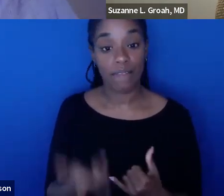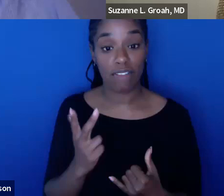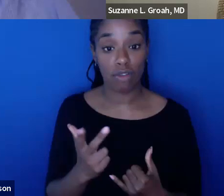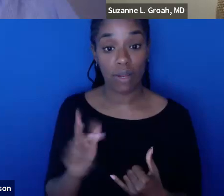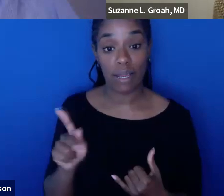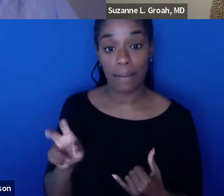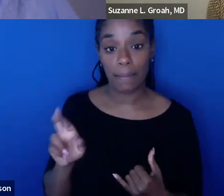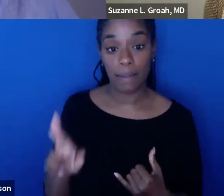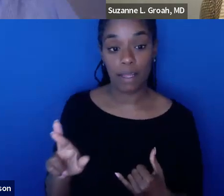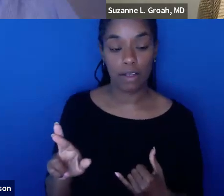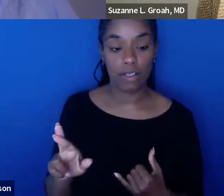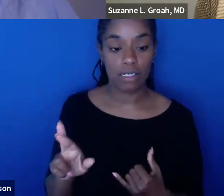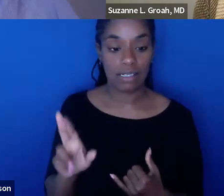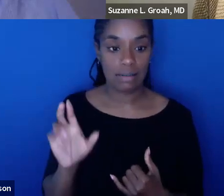constitute a urinary tract infection.